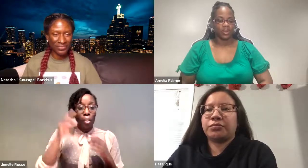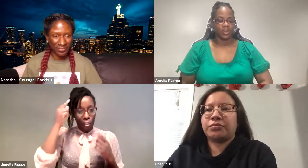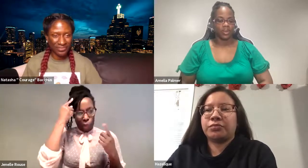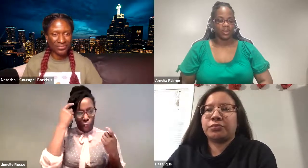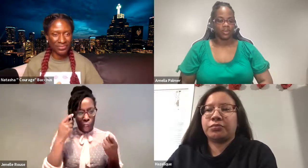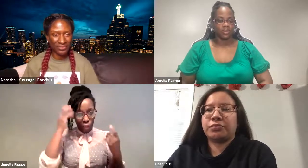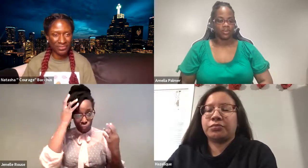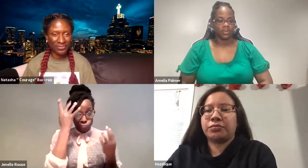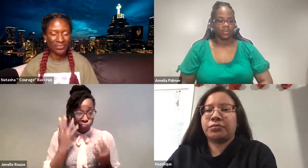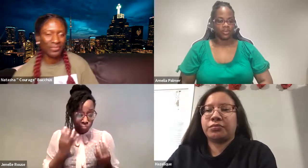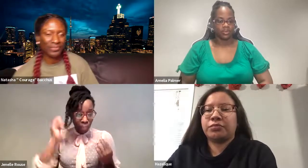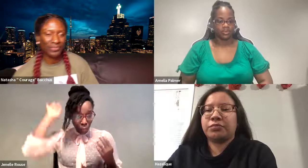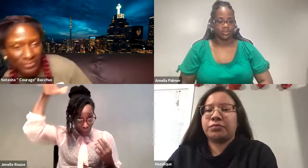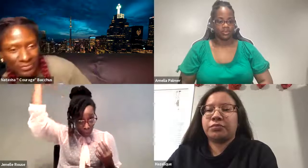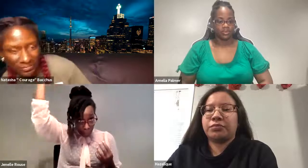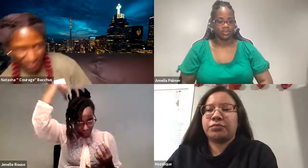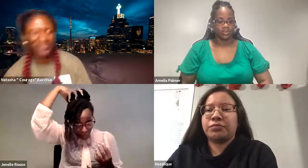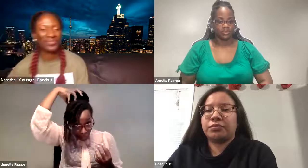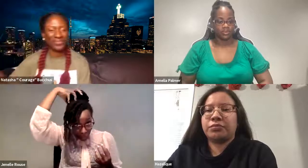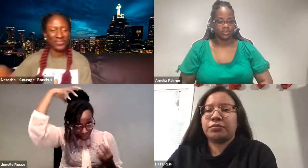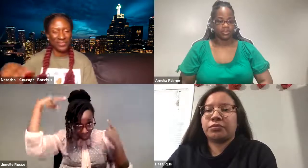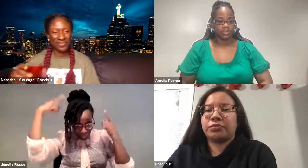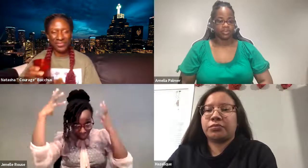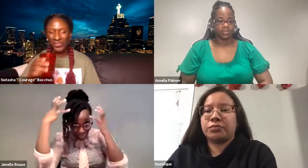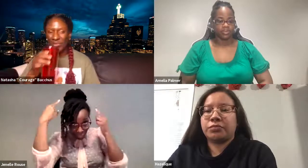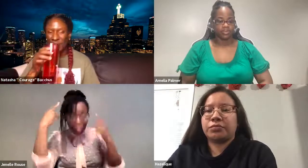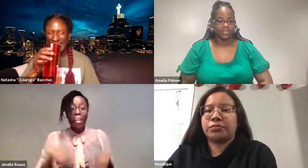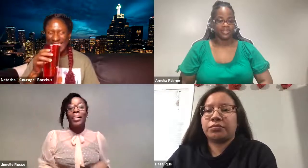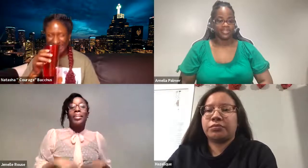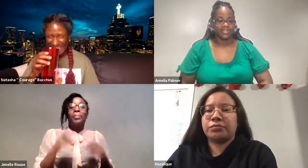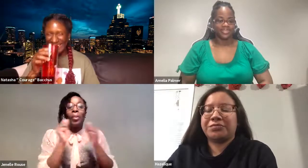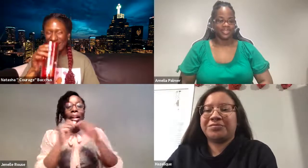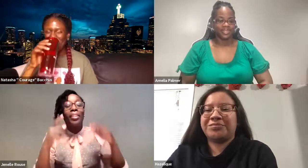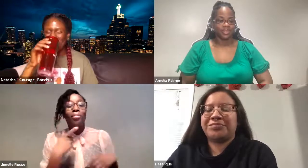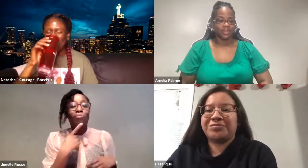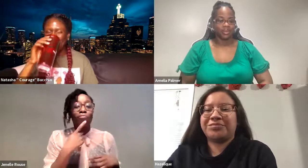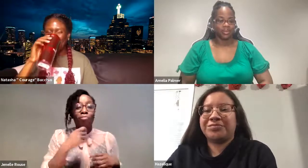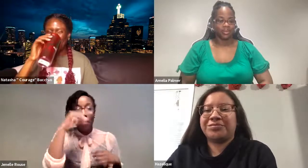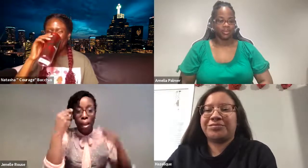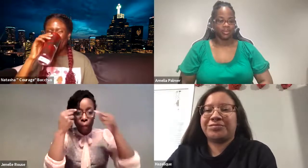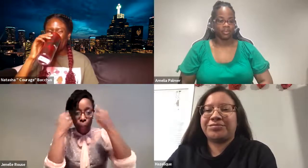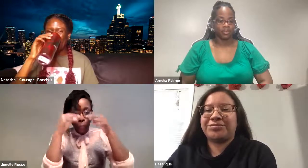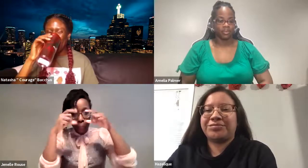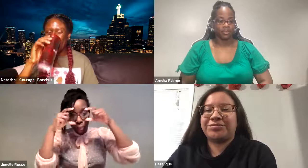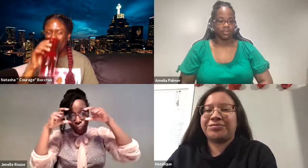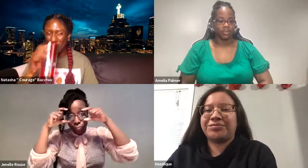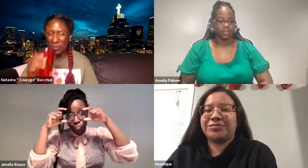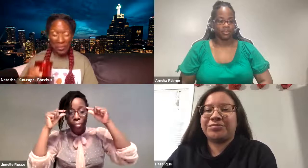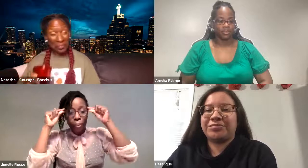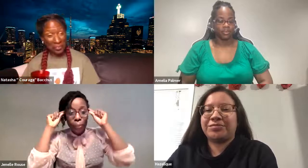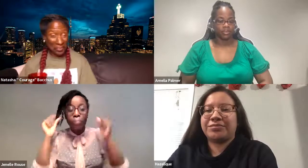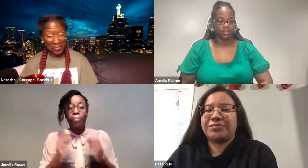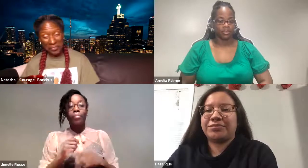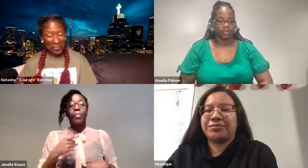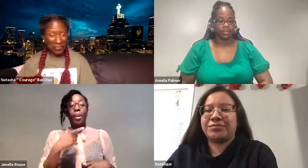i'm a black deaf woman with braided lock hair up in a bun on my head i have red framed glasses